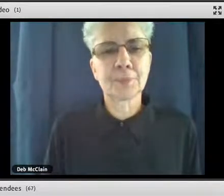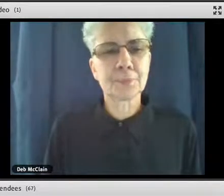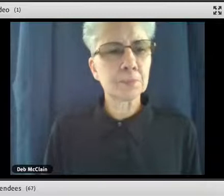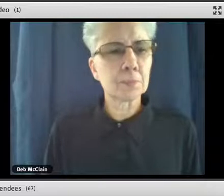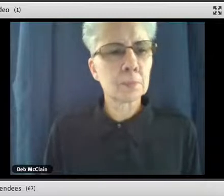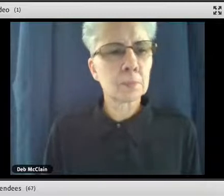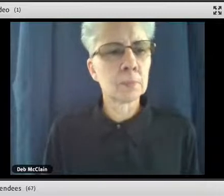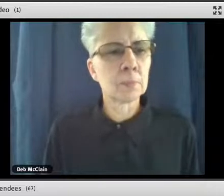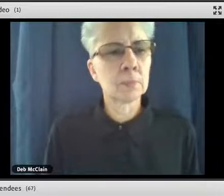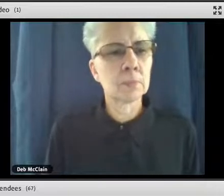What do you all think?